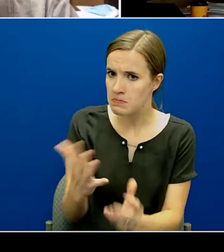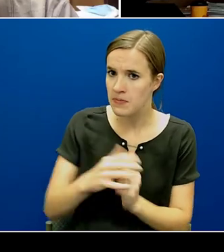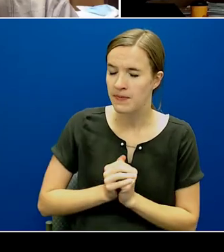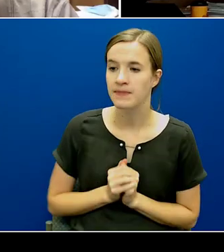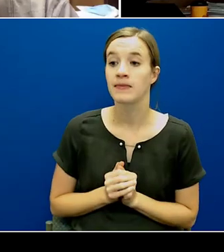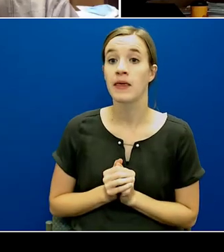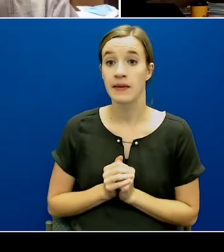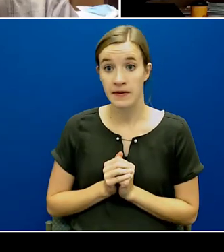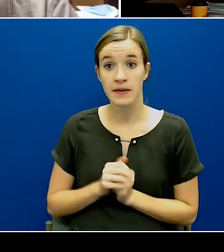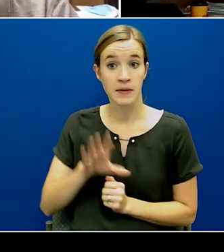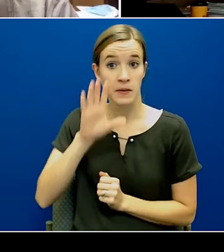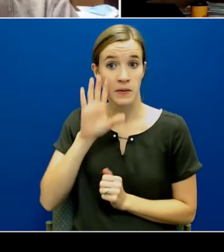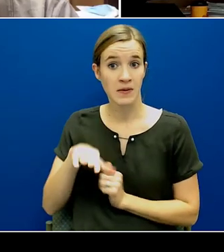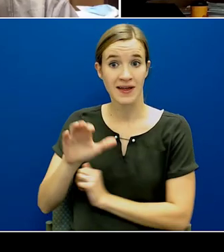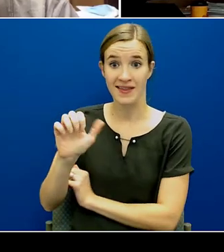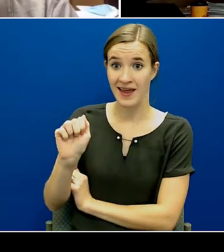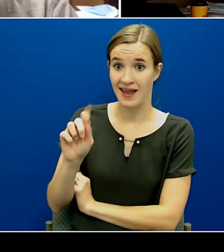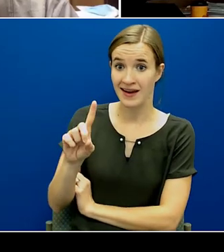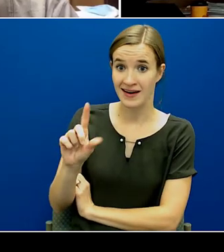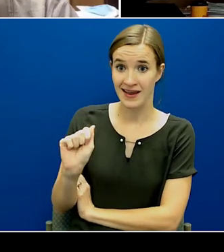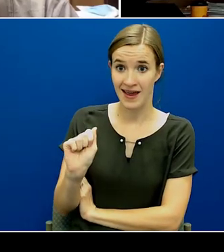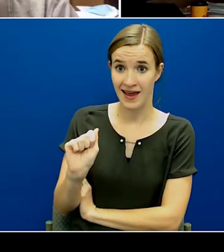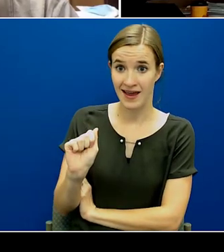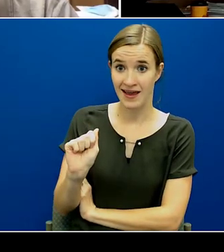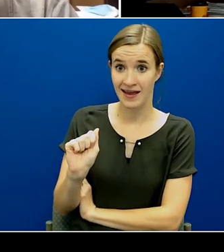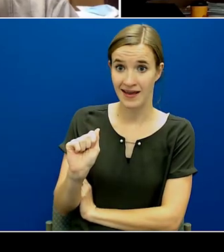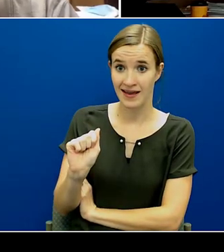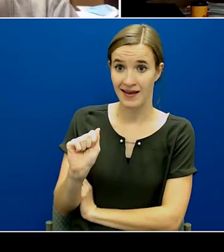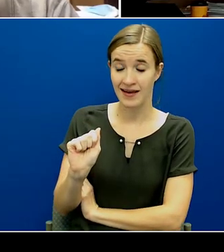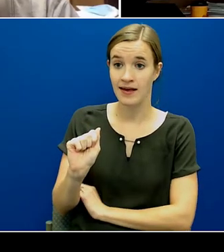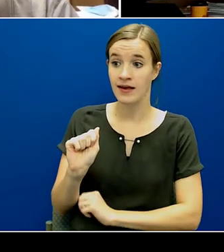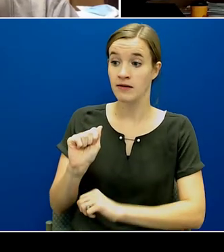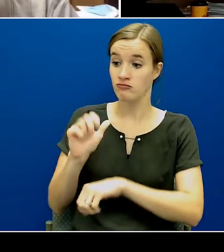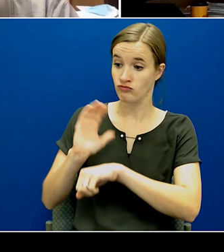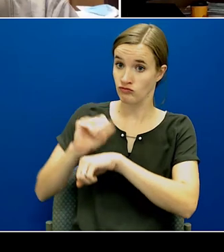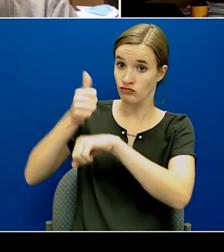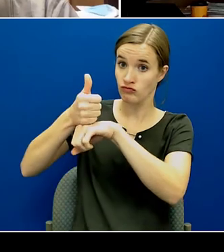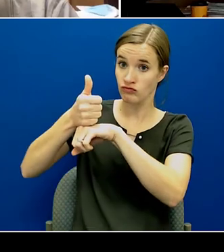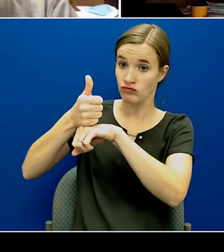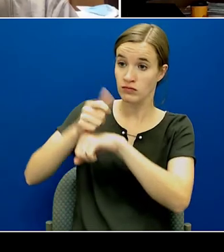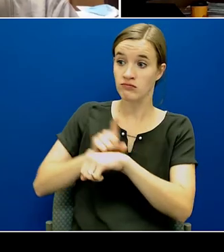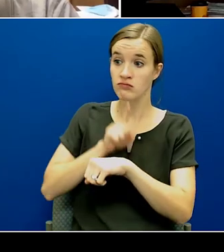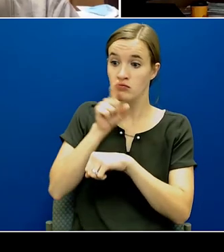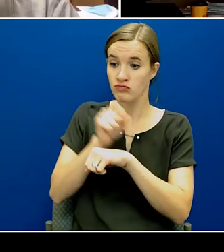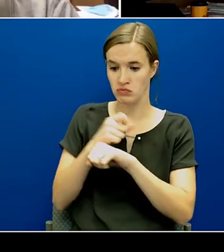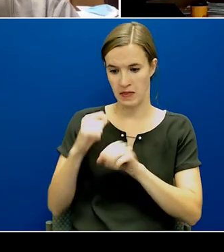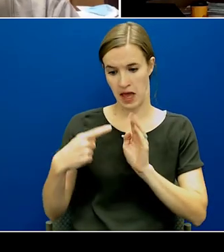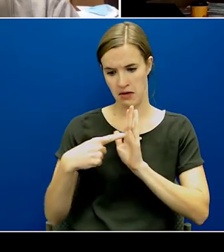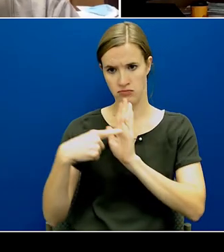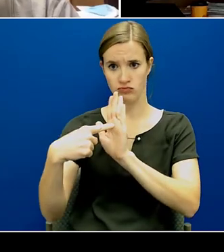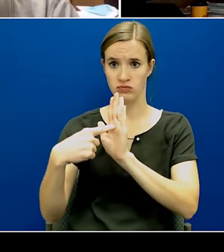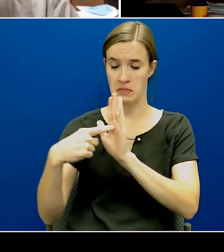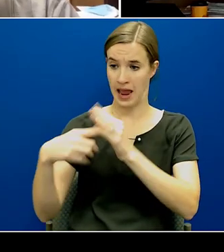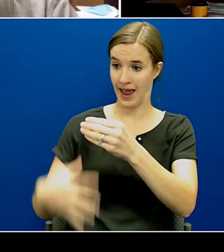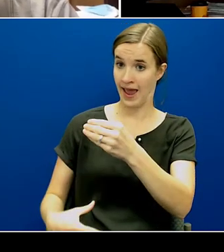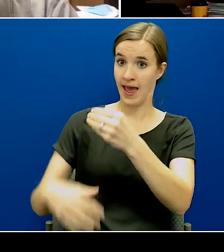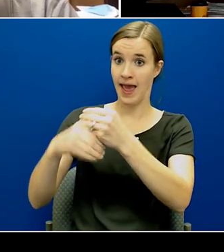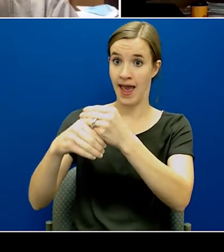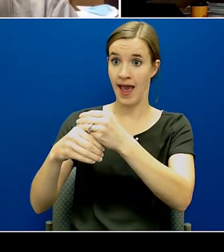Disabilities Act didn't really add to transportation. What it did was it said that